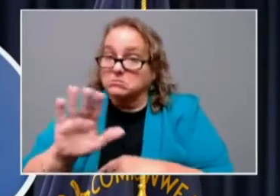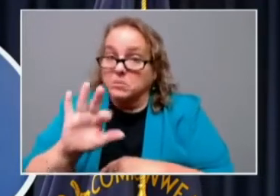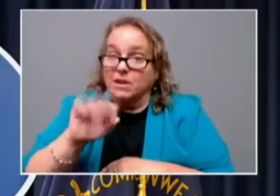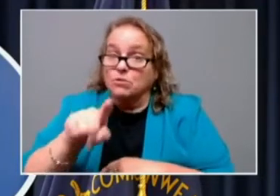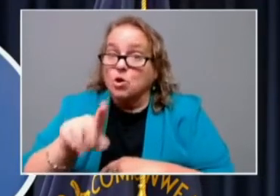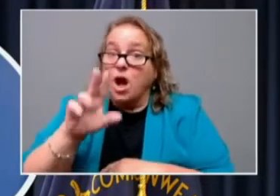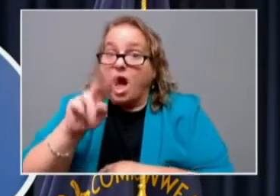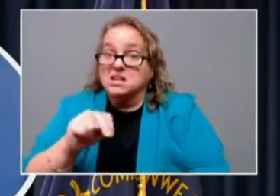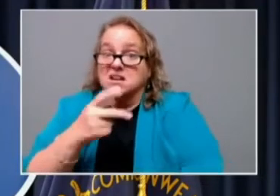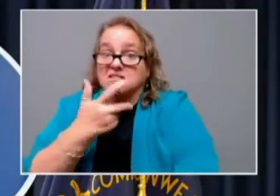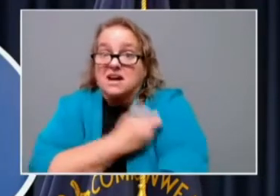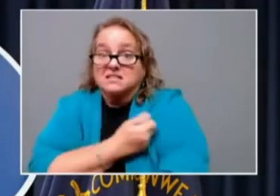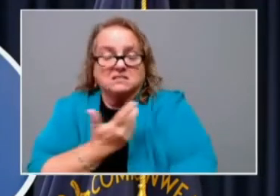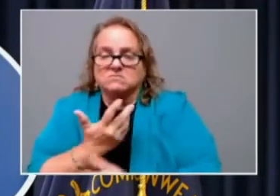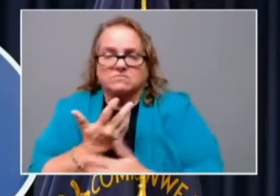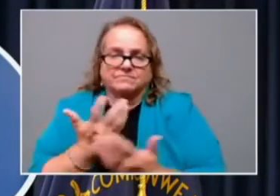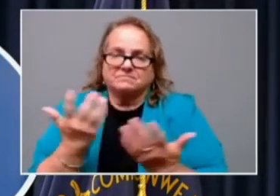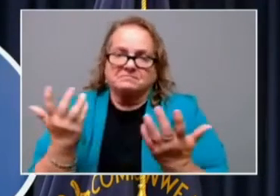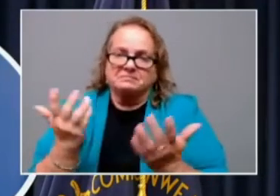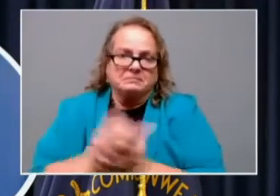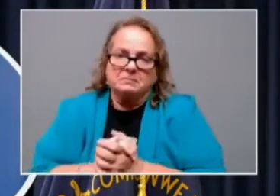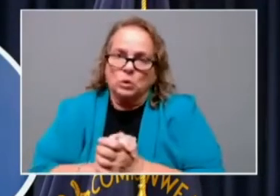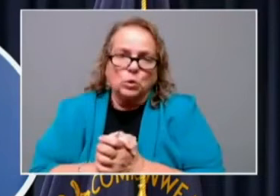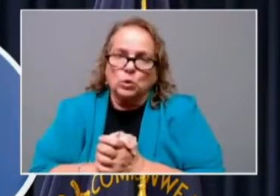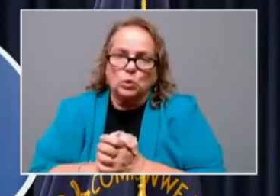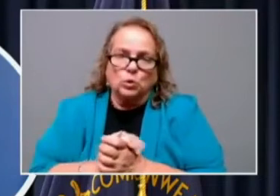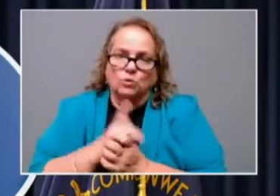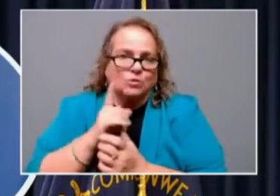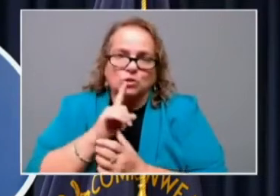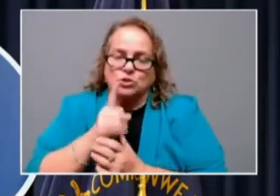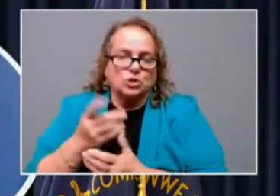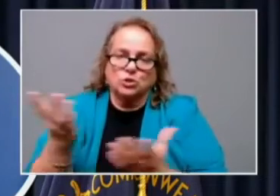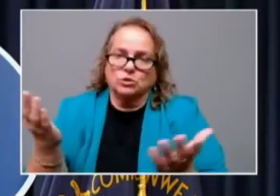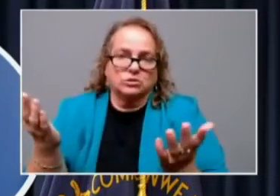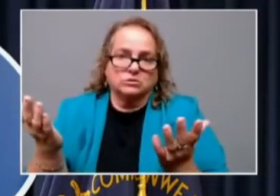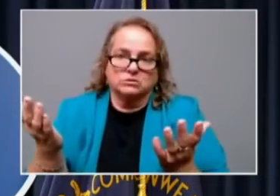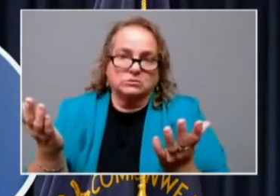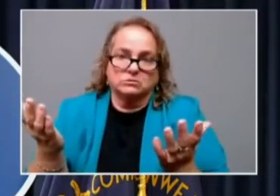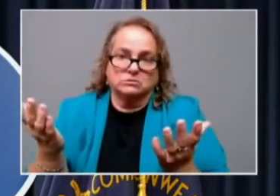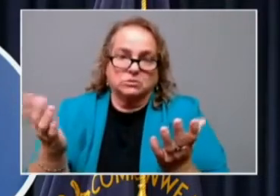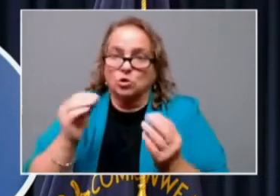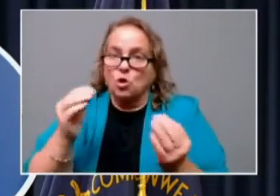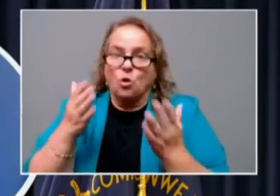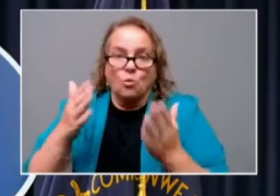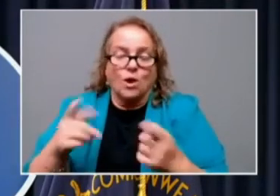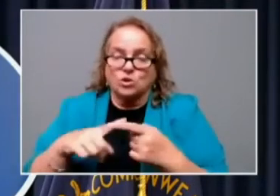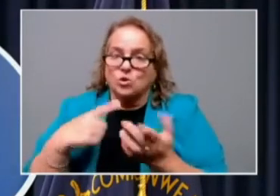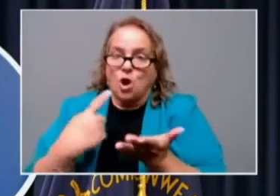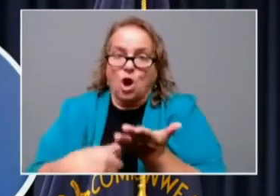no free lunch um, there's no way to to argue yourself around it. Uh, If you